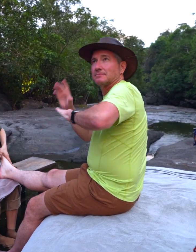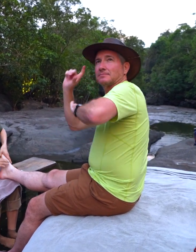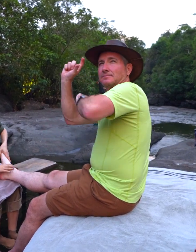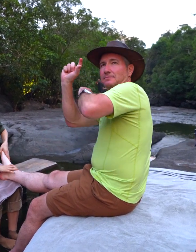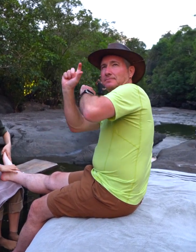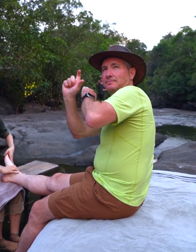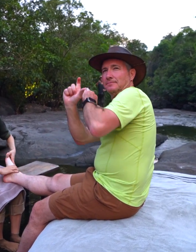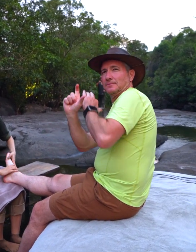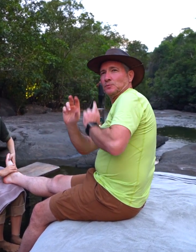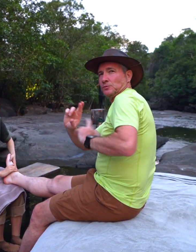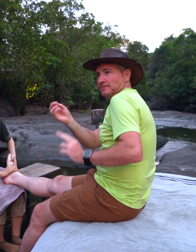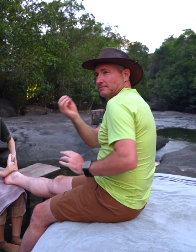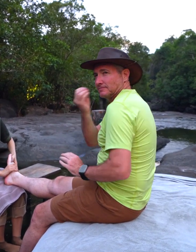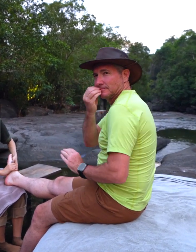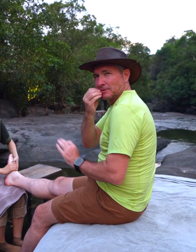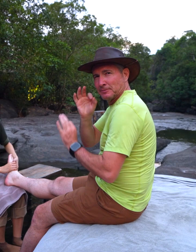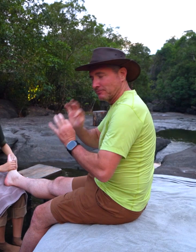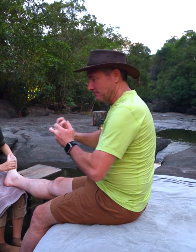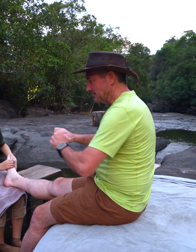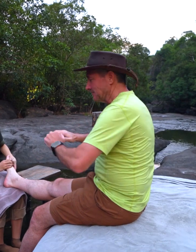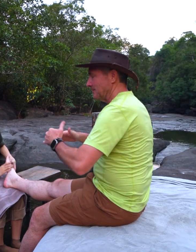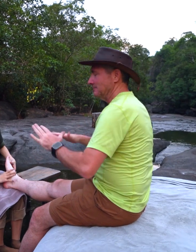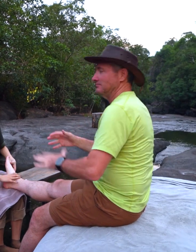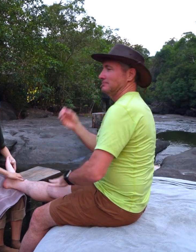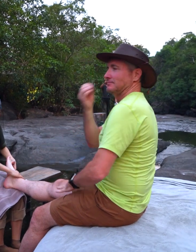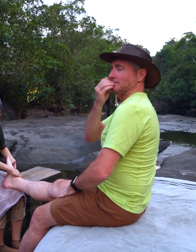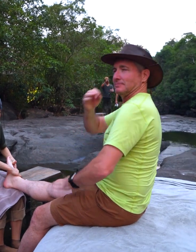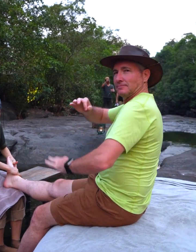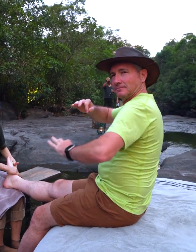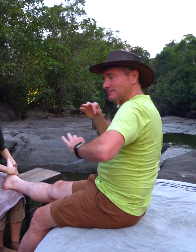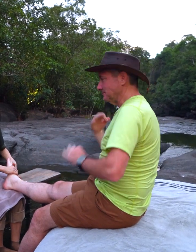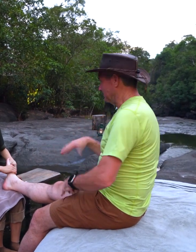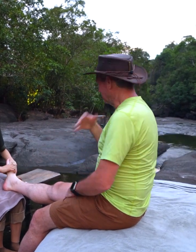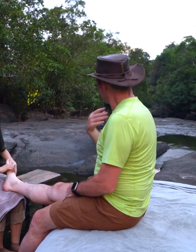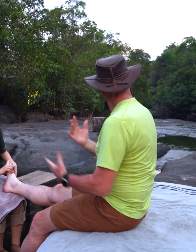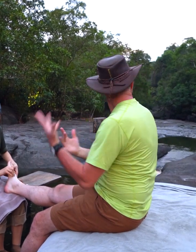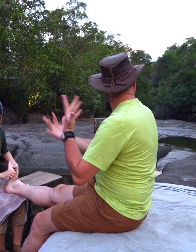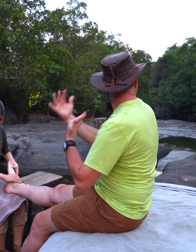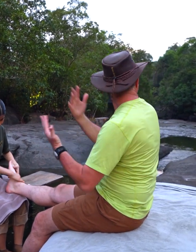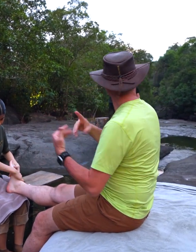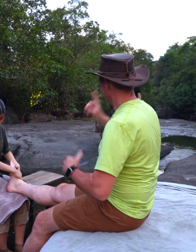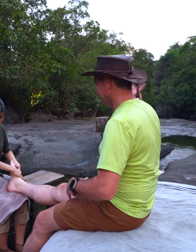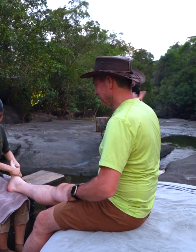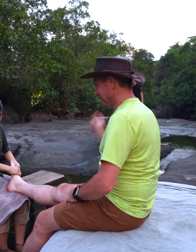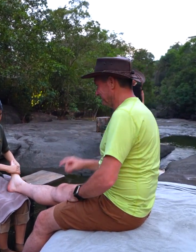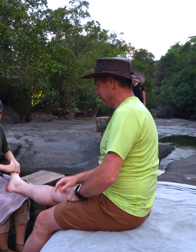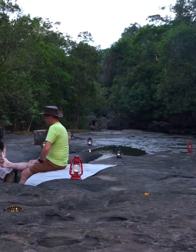Just in time for dinner, I’ll be ready. We’ve got a nice fire here.